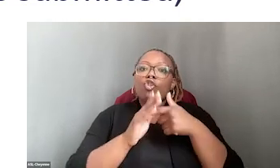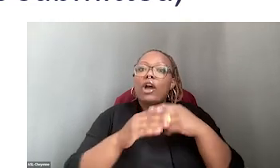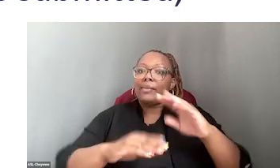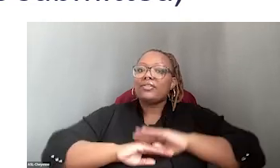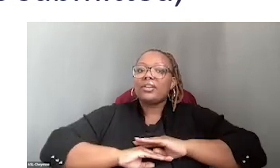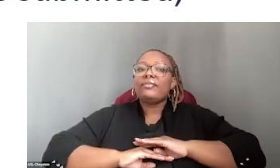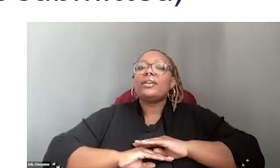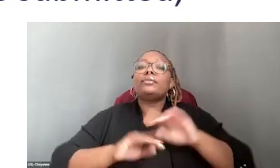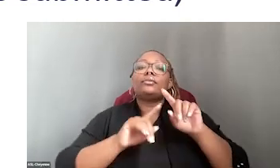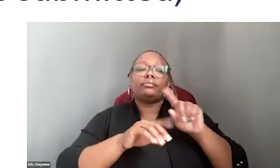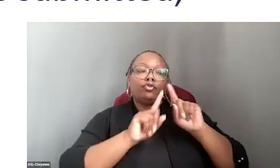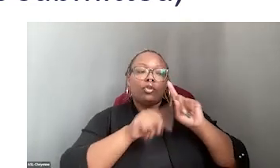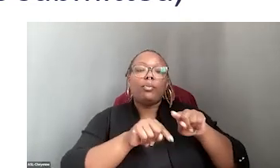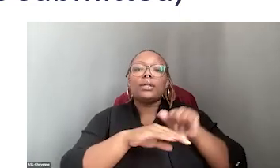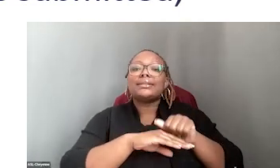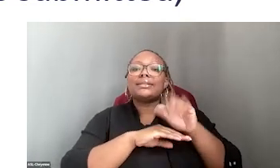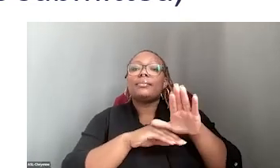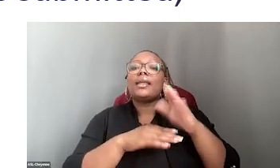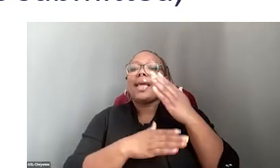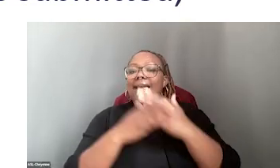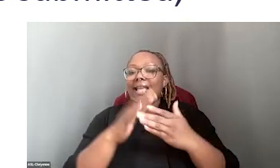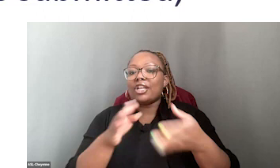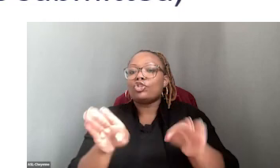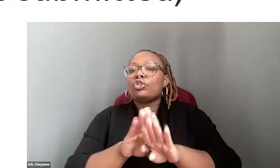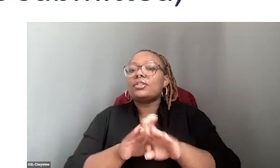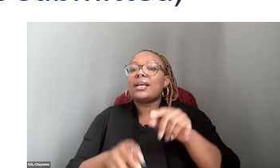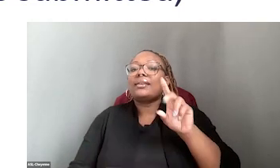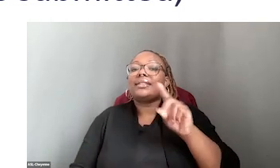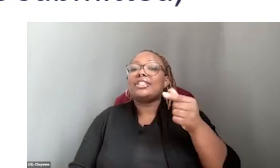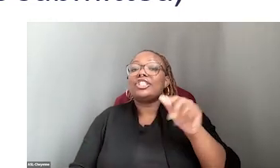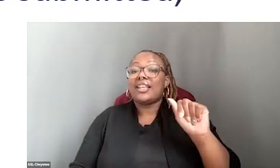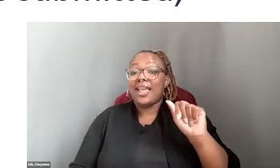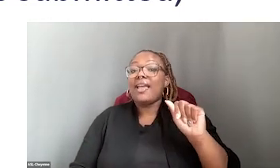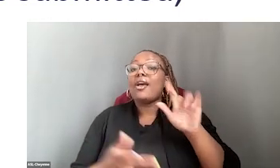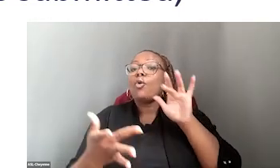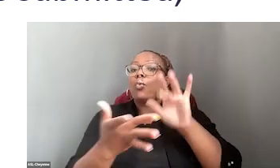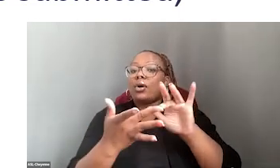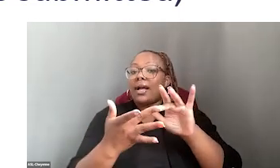then DGA will reach out to the grantee to ensure that all of these items are submitted